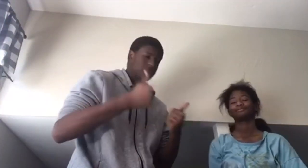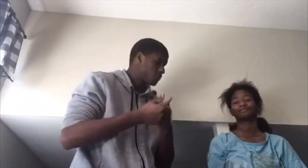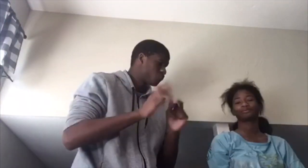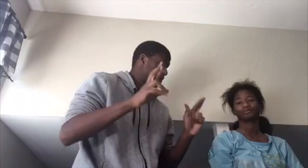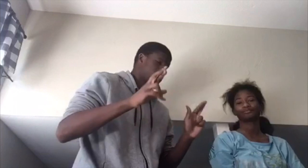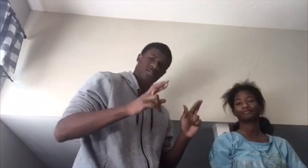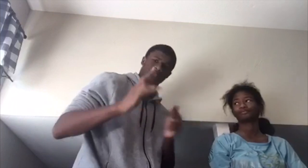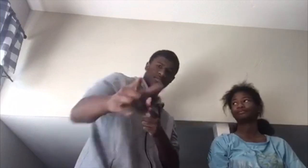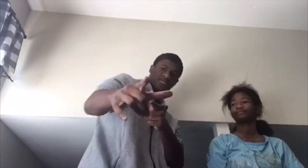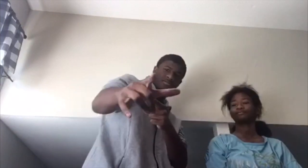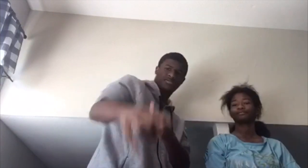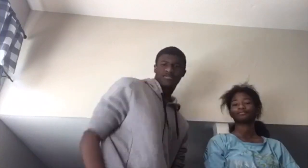Do you understand? Ready for the game?